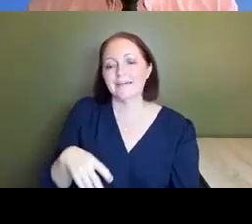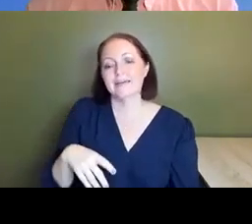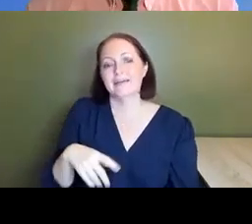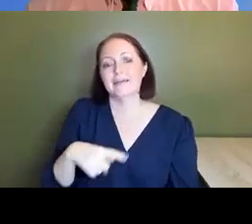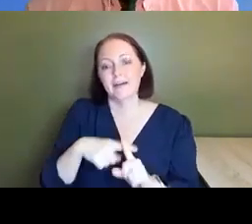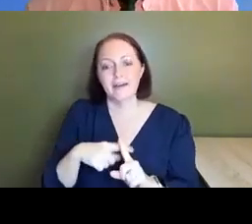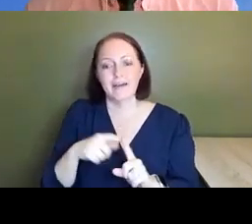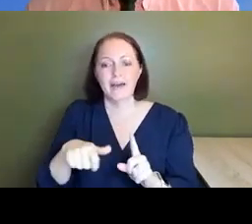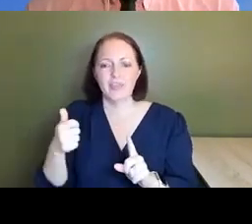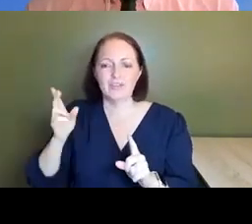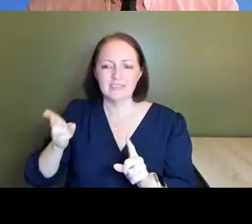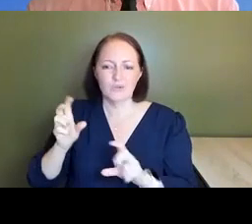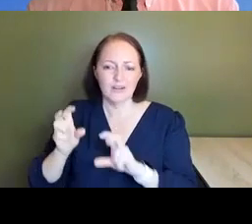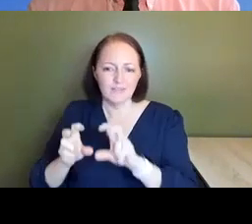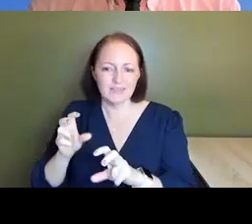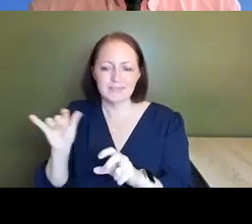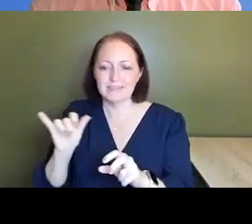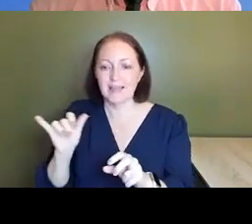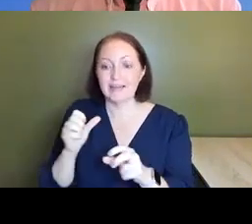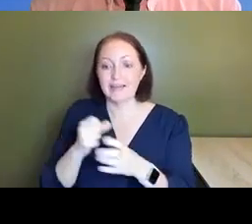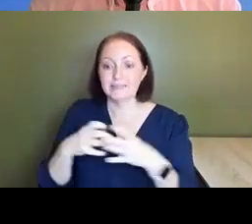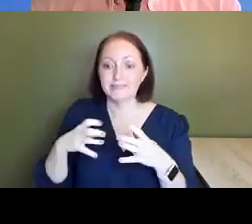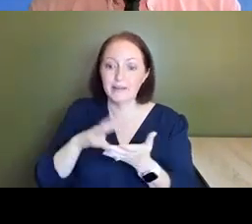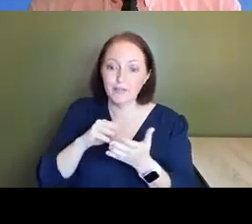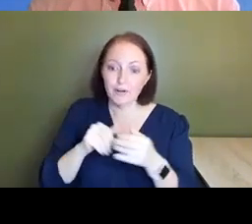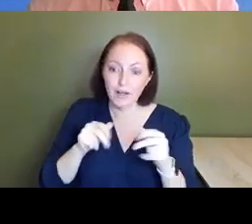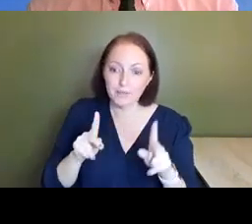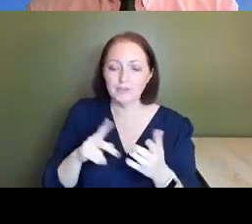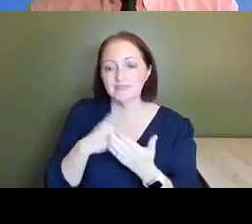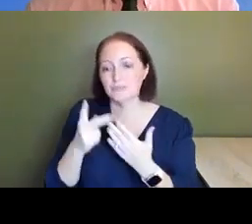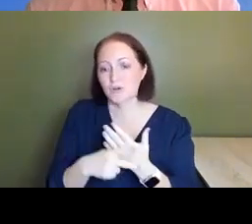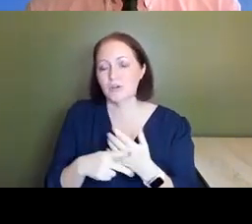other historic investments such as Expanded Learning Opportunities Program Dual Immersion